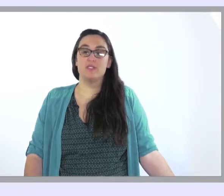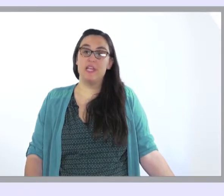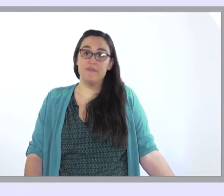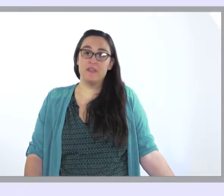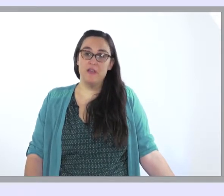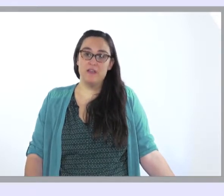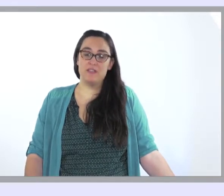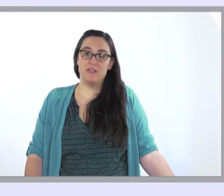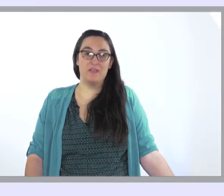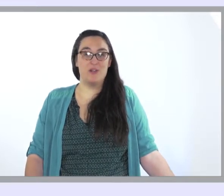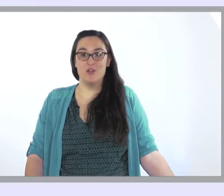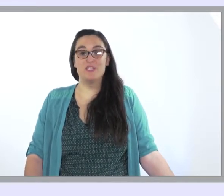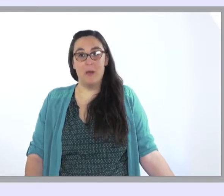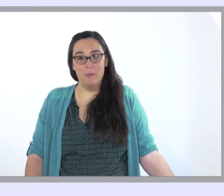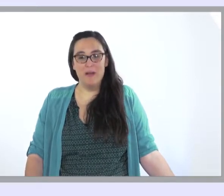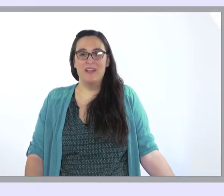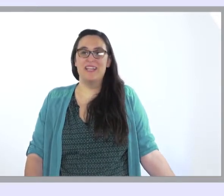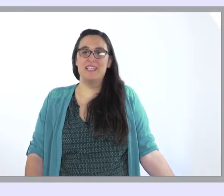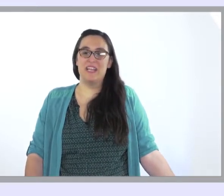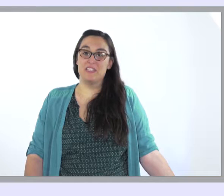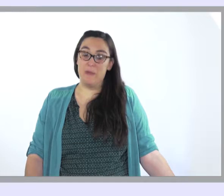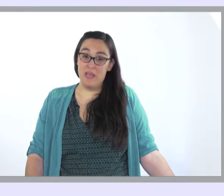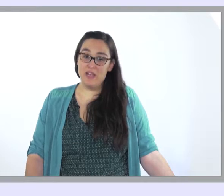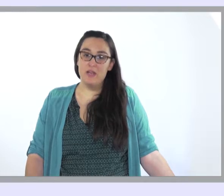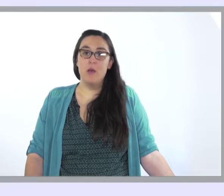because deaf signers are not dumb, they can speak,